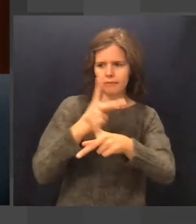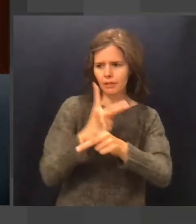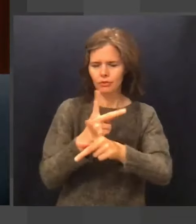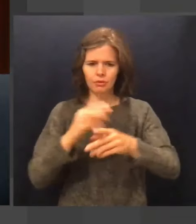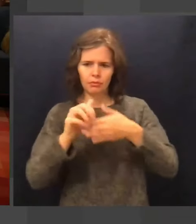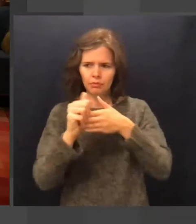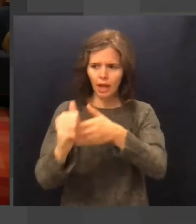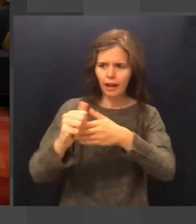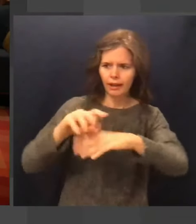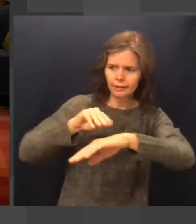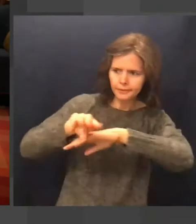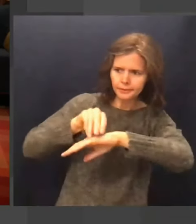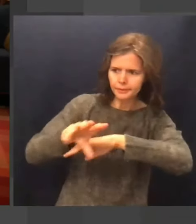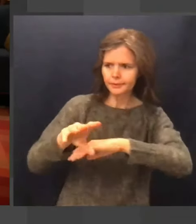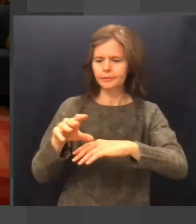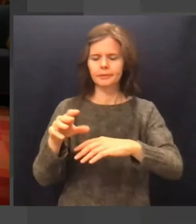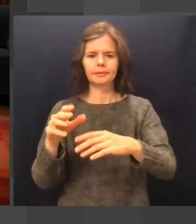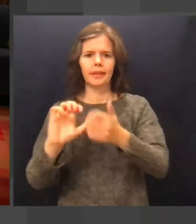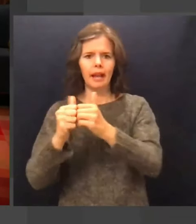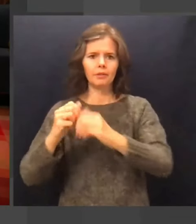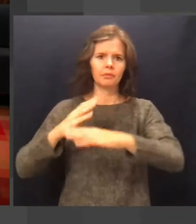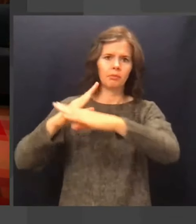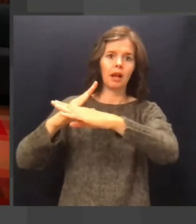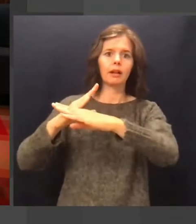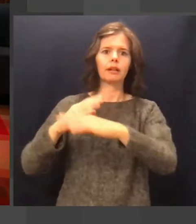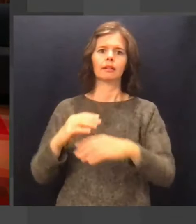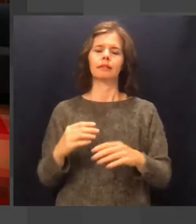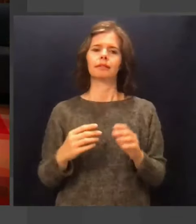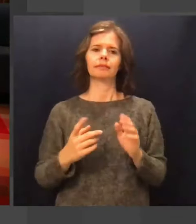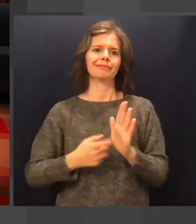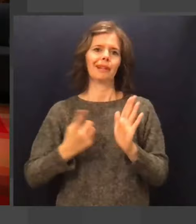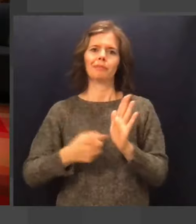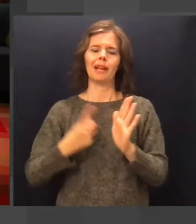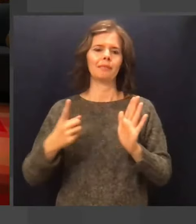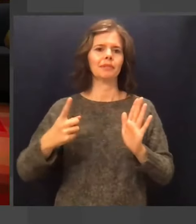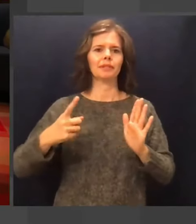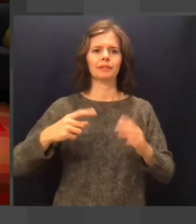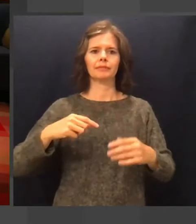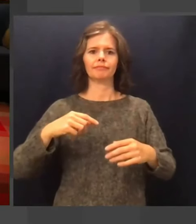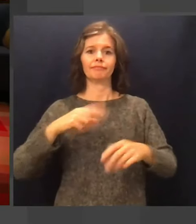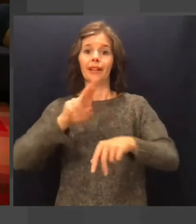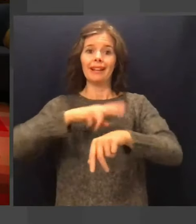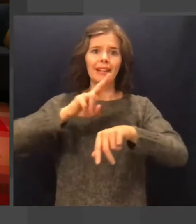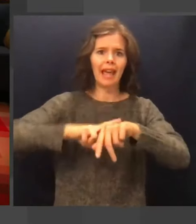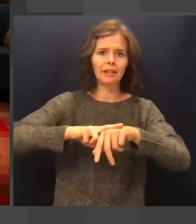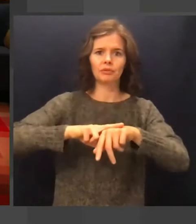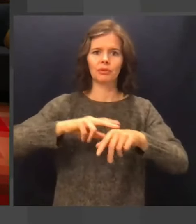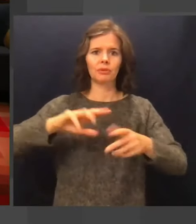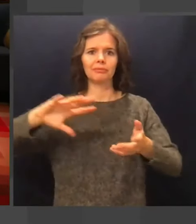TAKING PART IN THAT OR HAVE A WAY TO PREVENT THAT AND AN